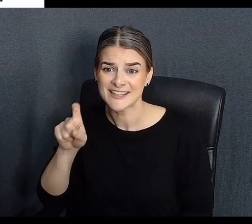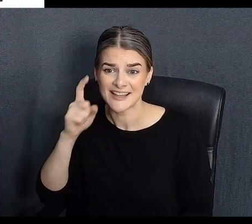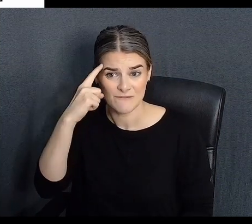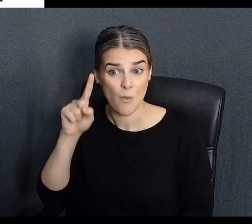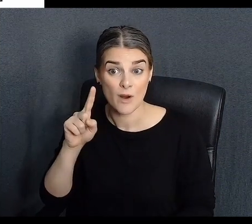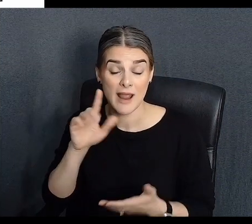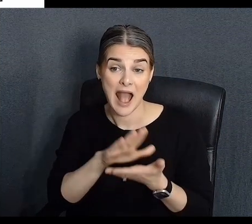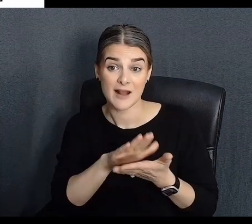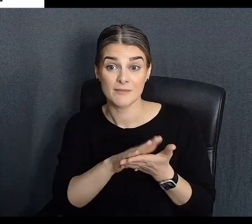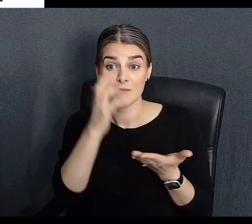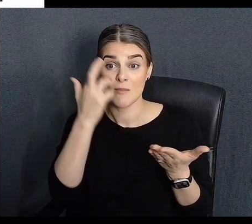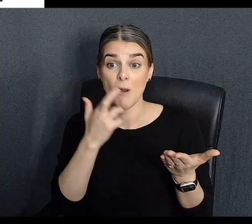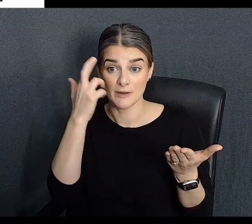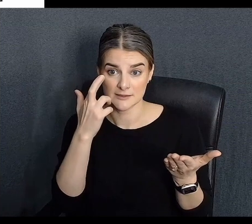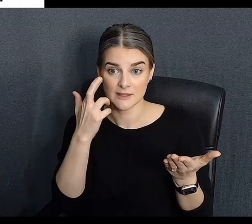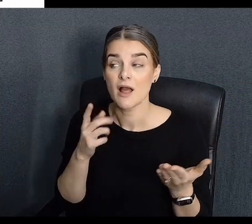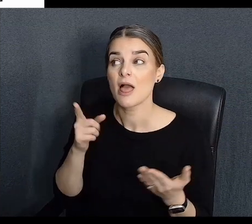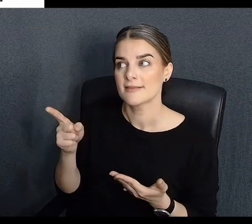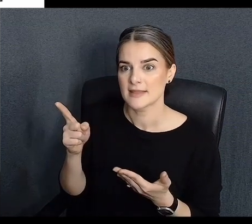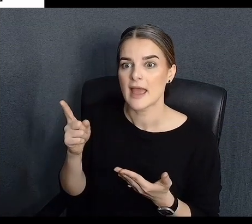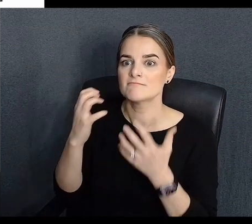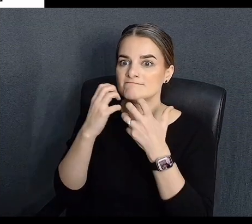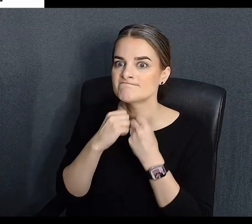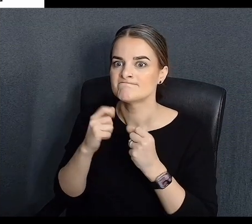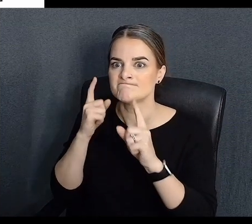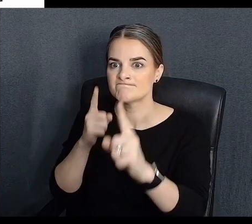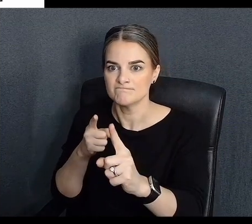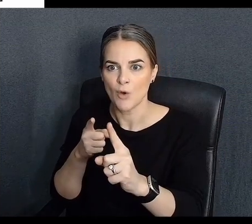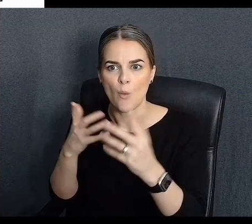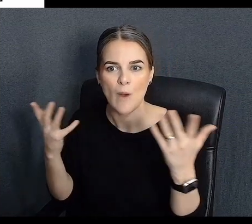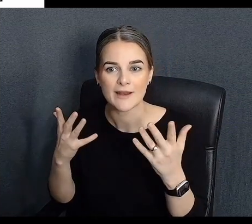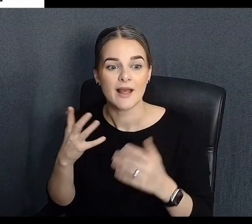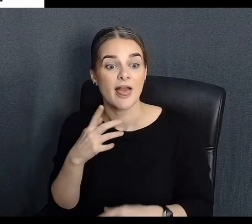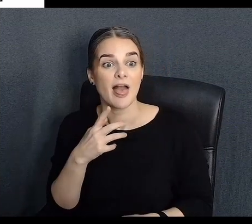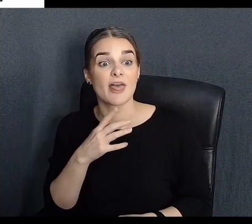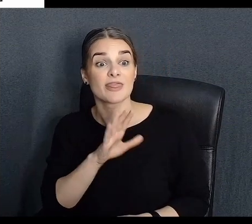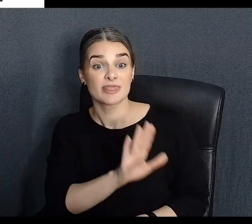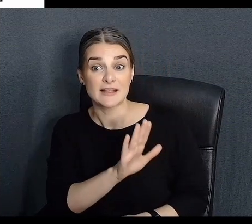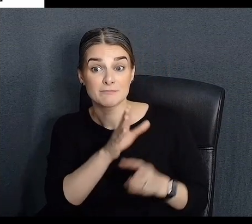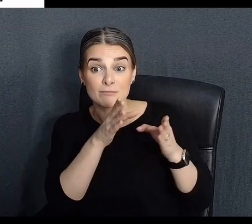They care more about that this device is needed for the person to get their wants, their needs, and like,